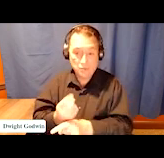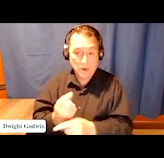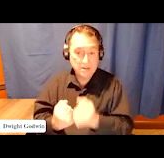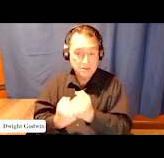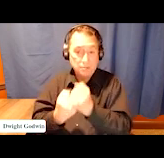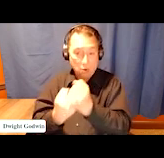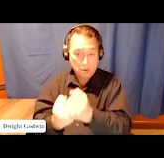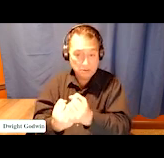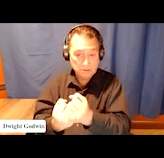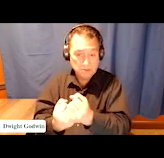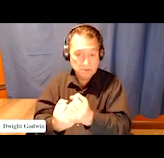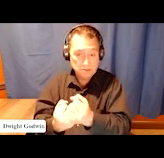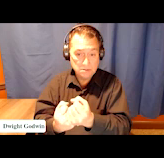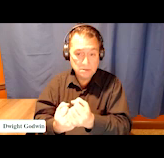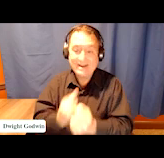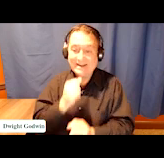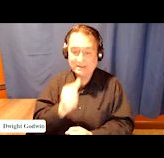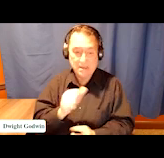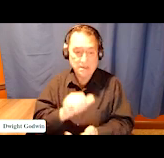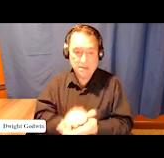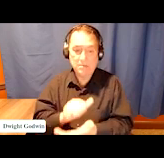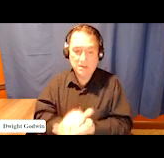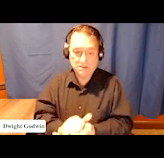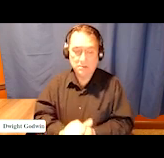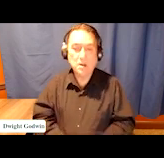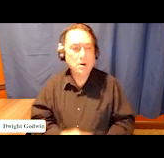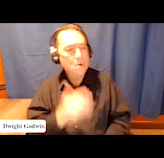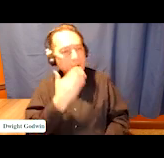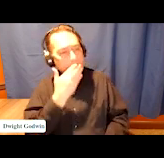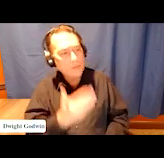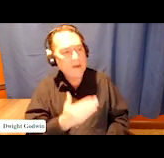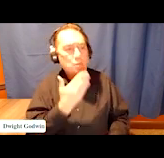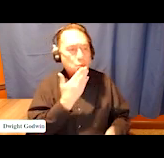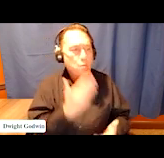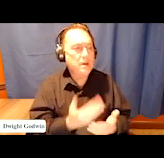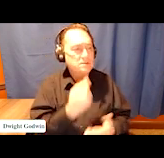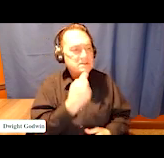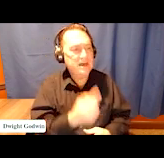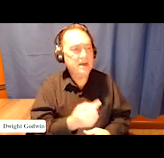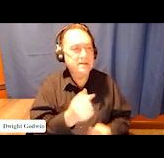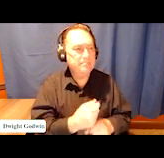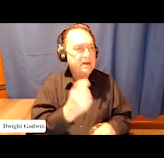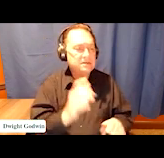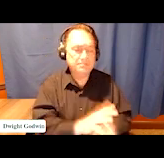it's not impossible. Yeah, well said. I mean, that makes total sense, Jordan.